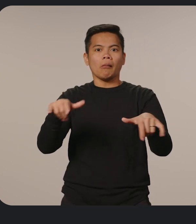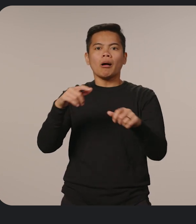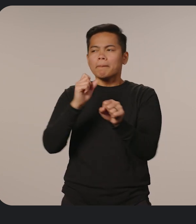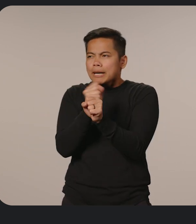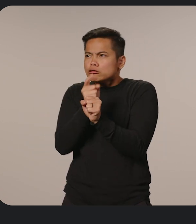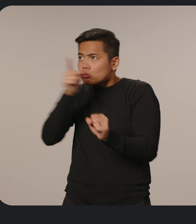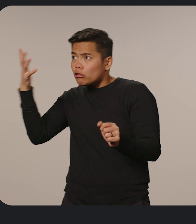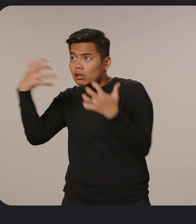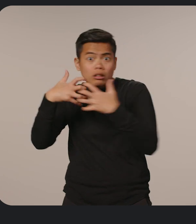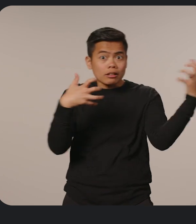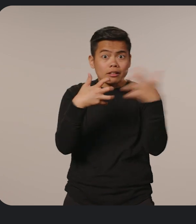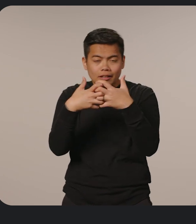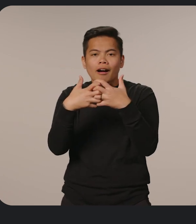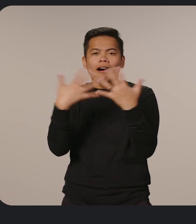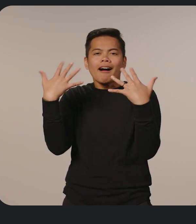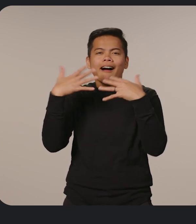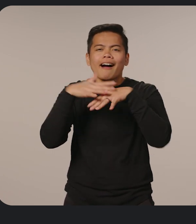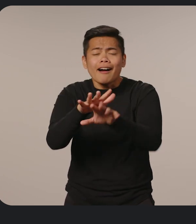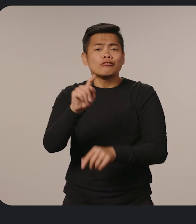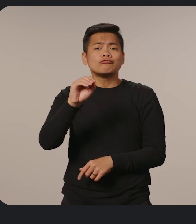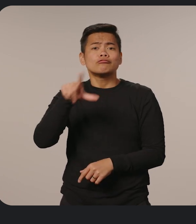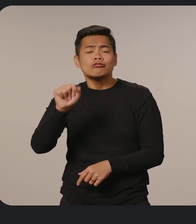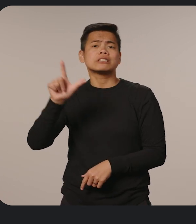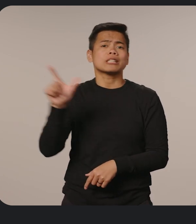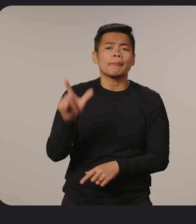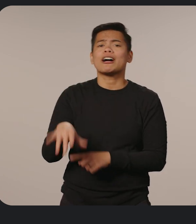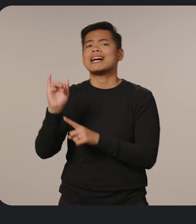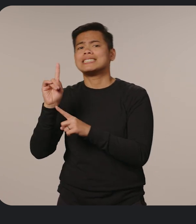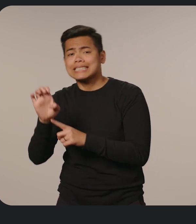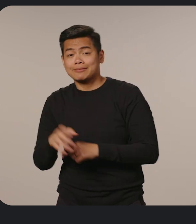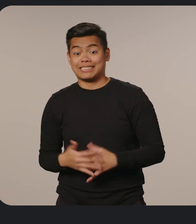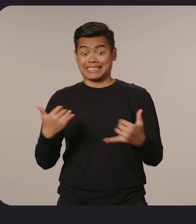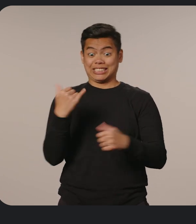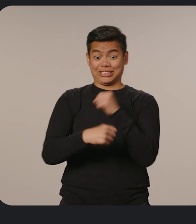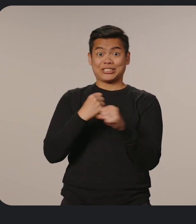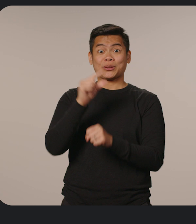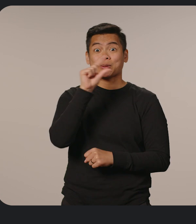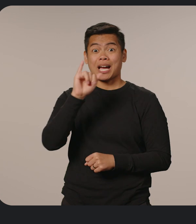different constraints and everything must work well together across tools